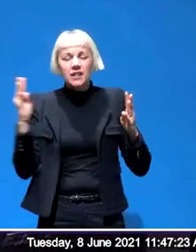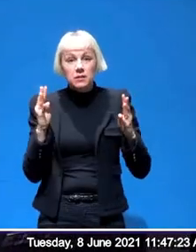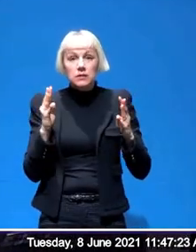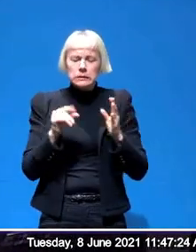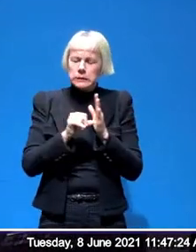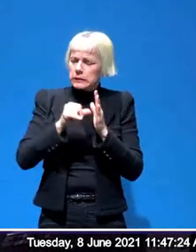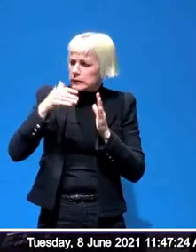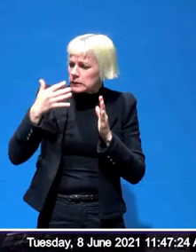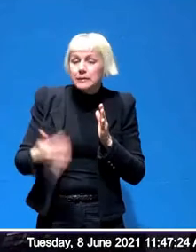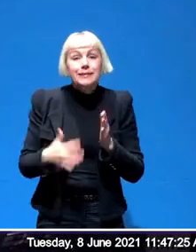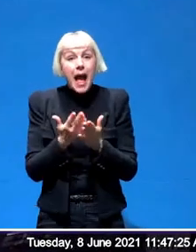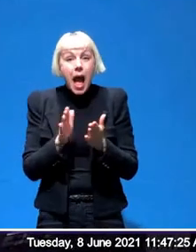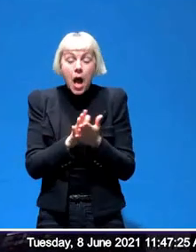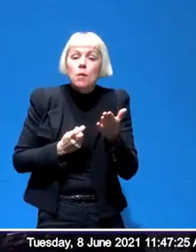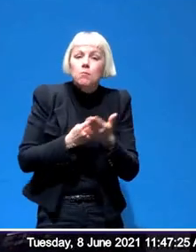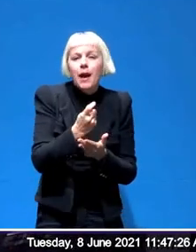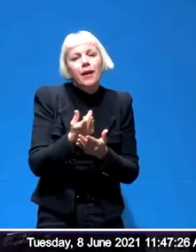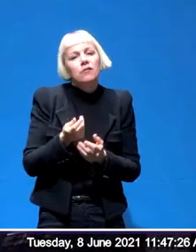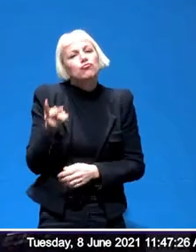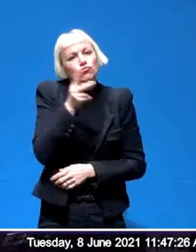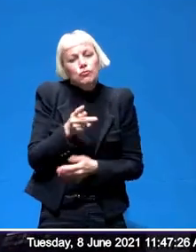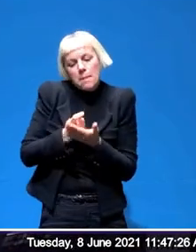Daniel did help out with some of the roller shutters.